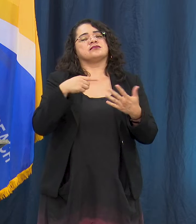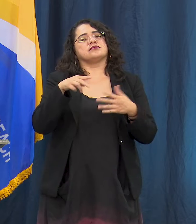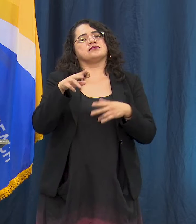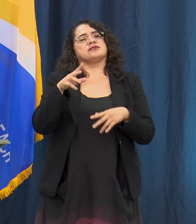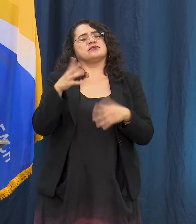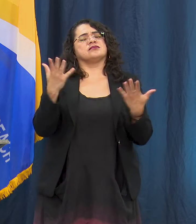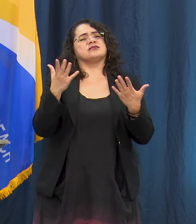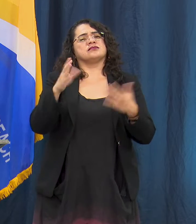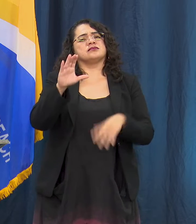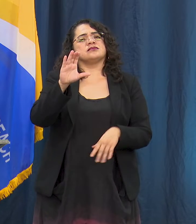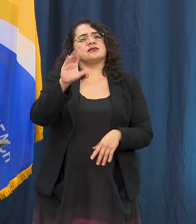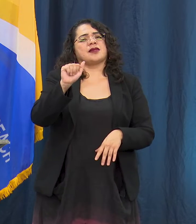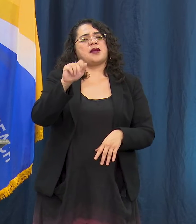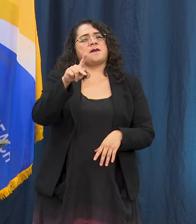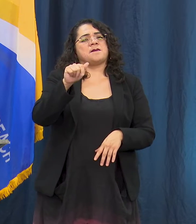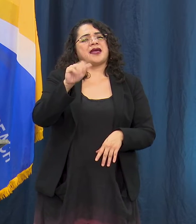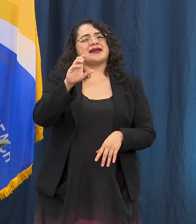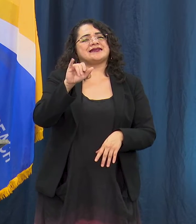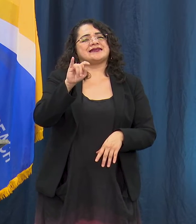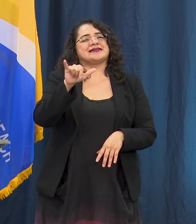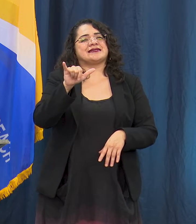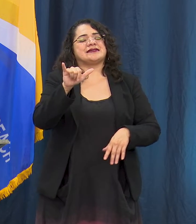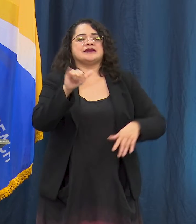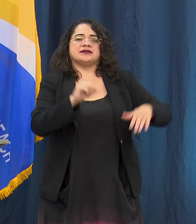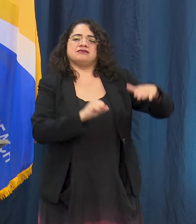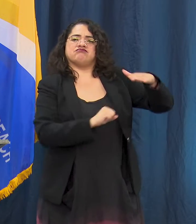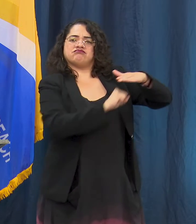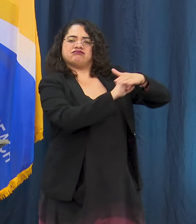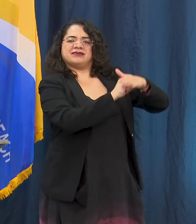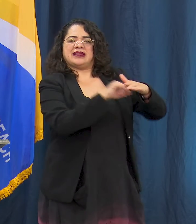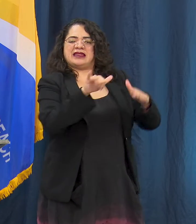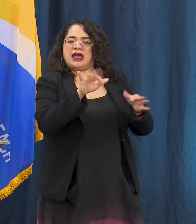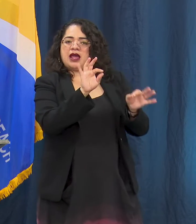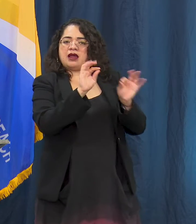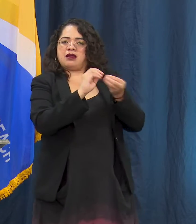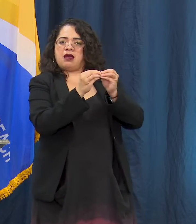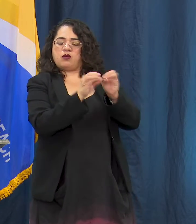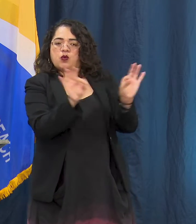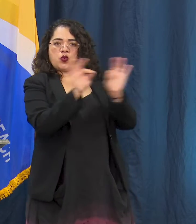at capacity. I mean we've been seeing the hospitalization numbers kind of you know